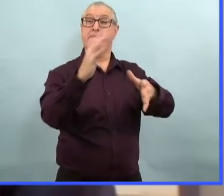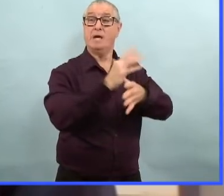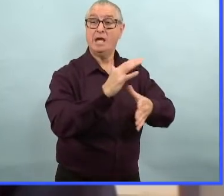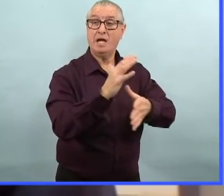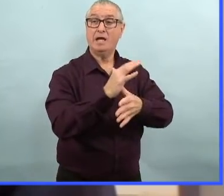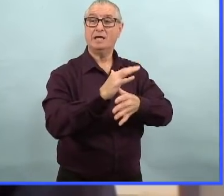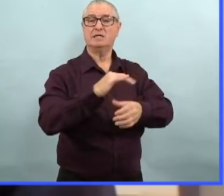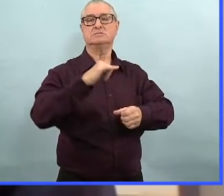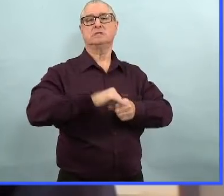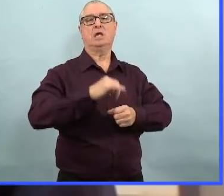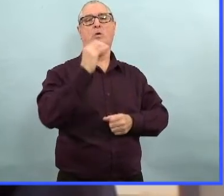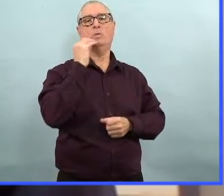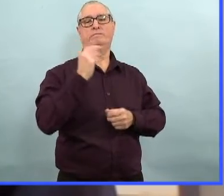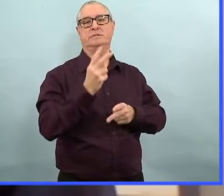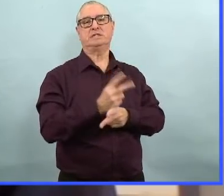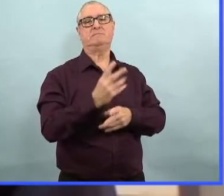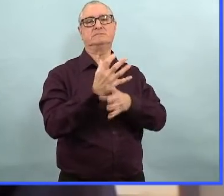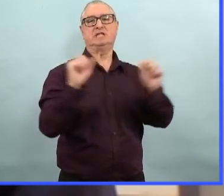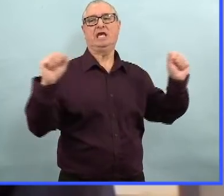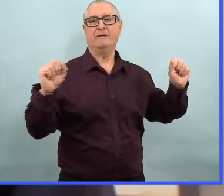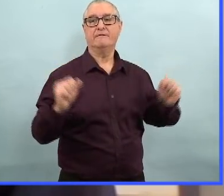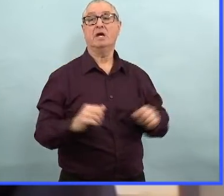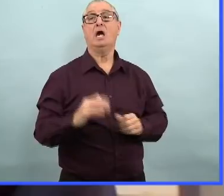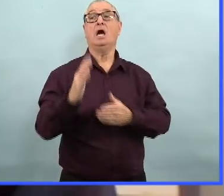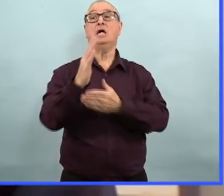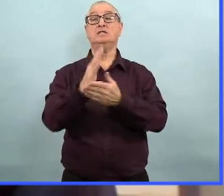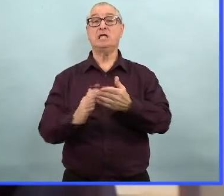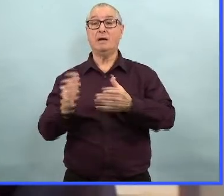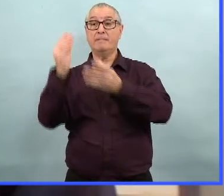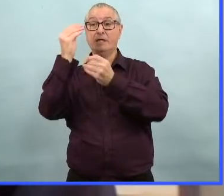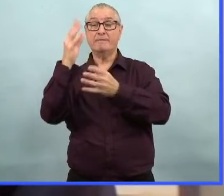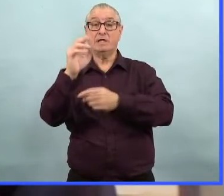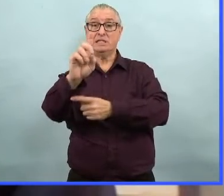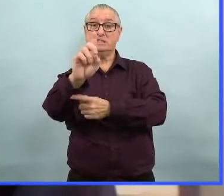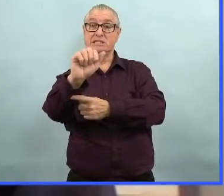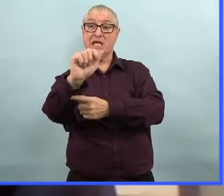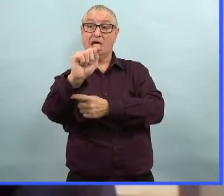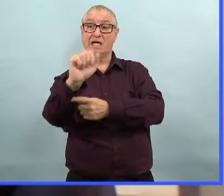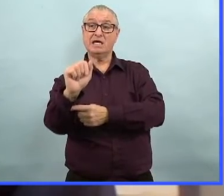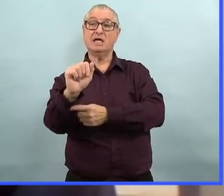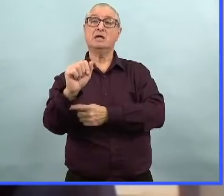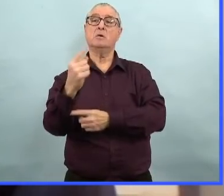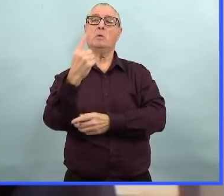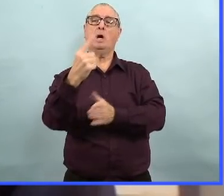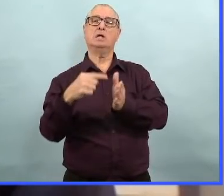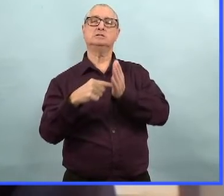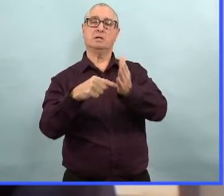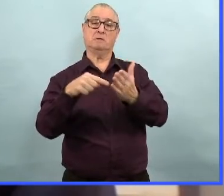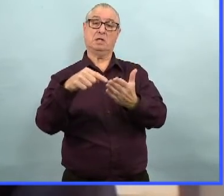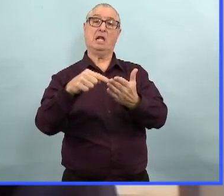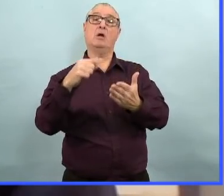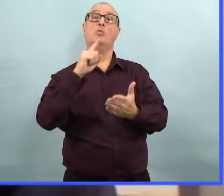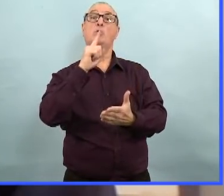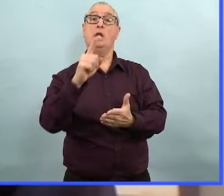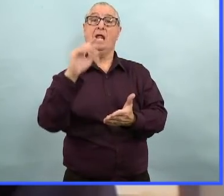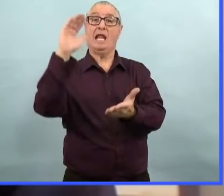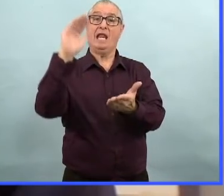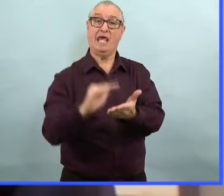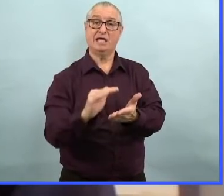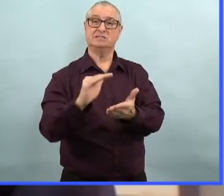it's nowhere um enough less severe to to not put enough strain on our system right so we we have